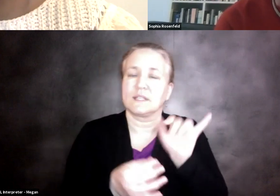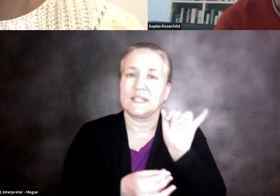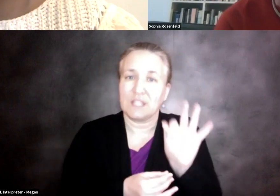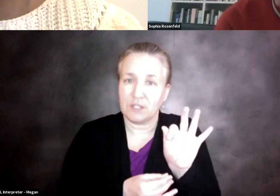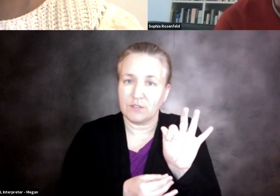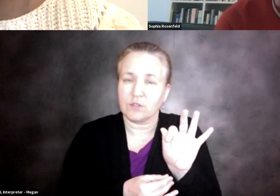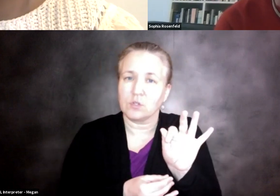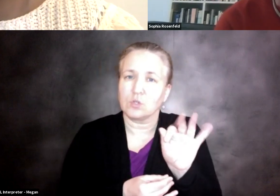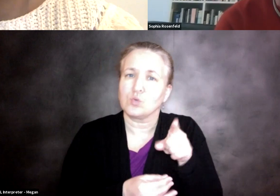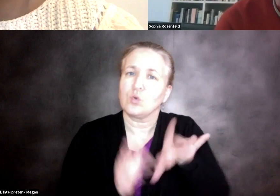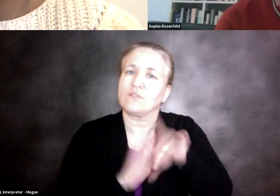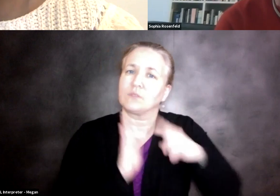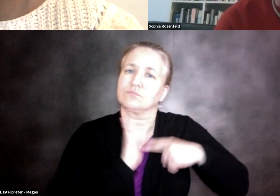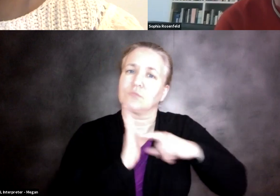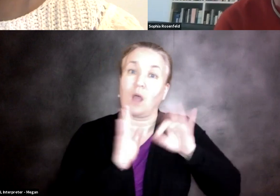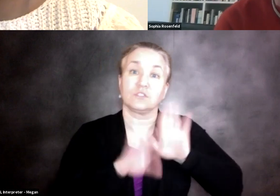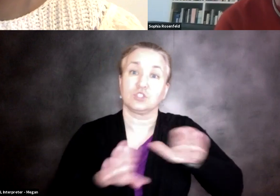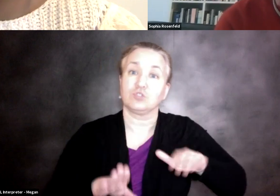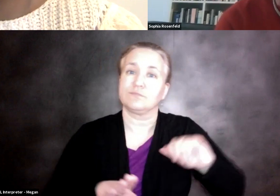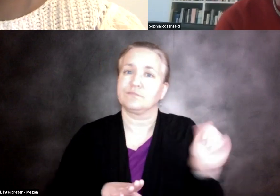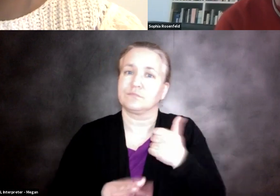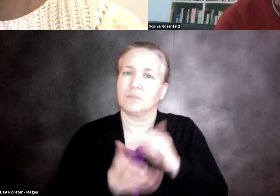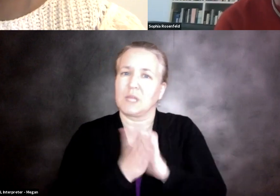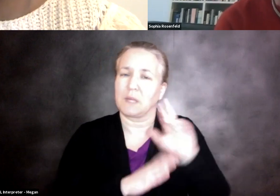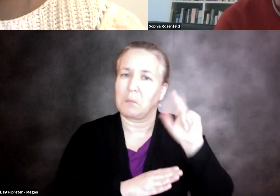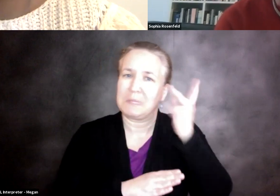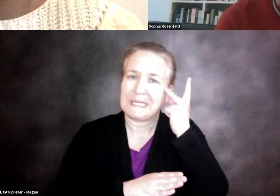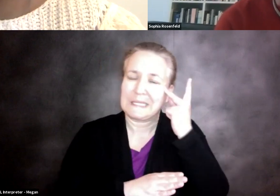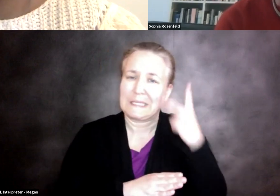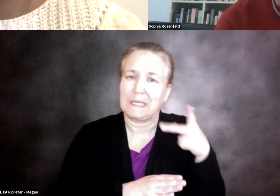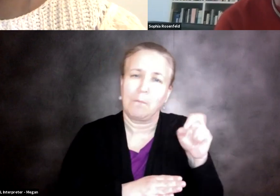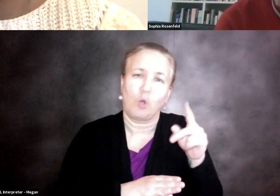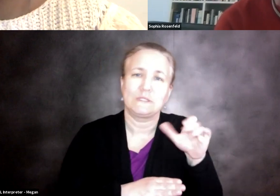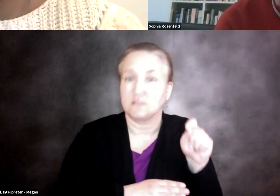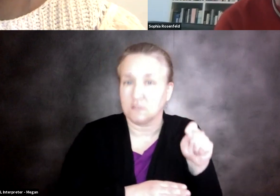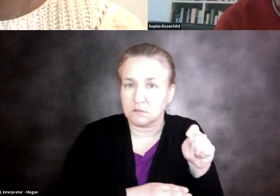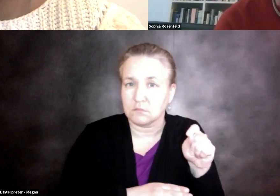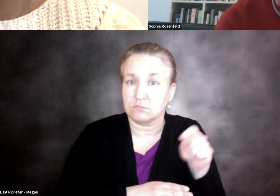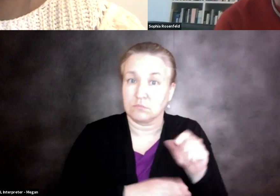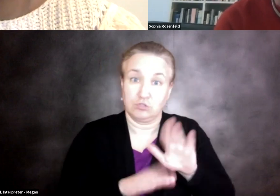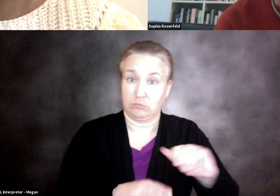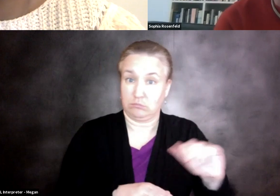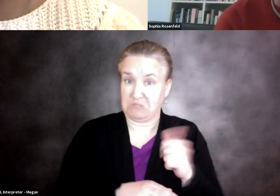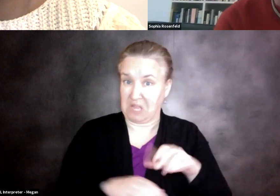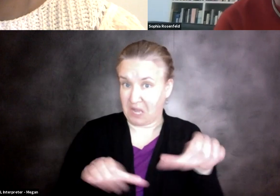have found examples of children being politically potent. Are children ever actors in a political sense?